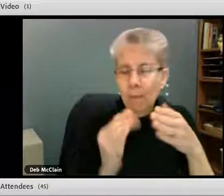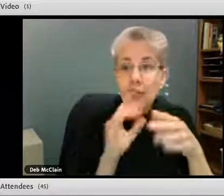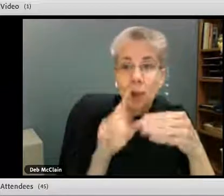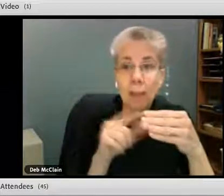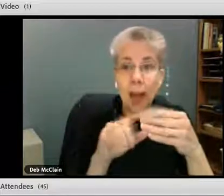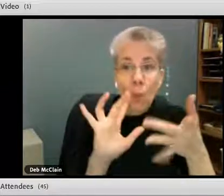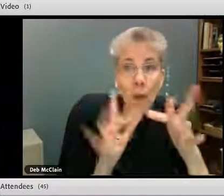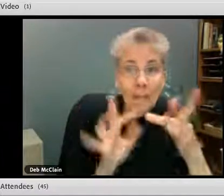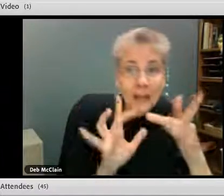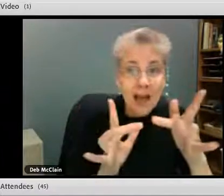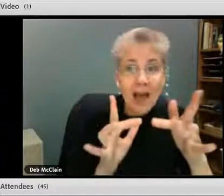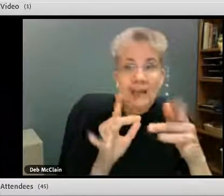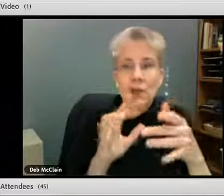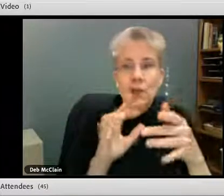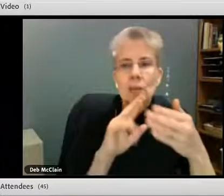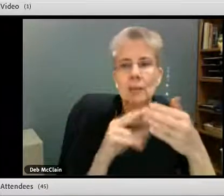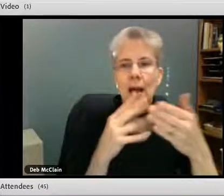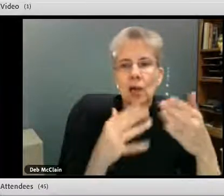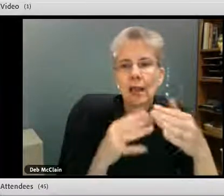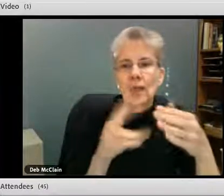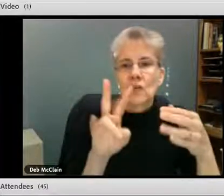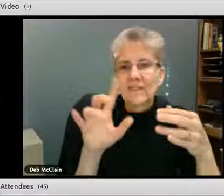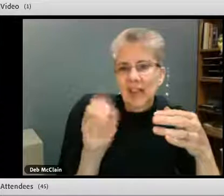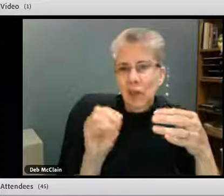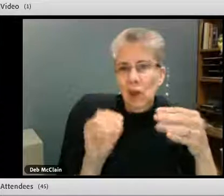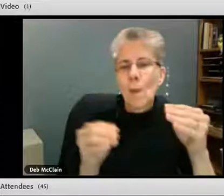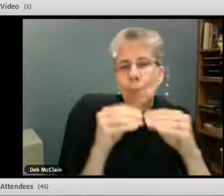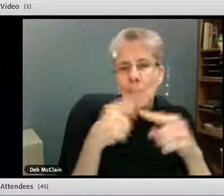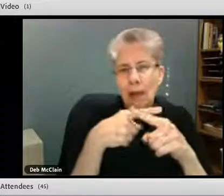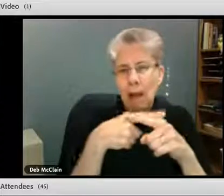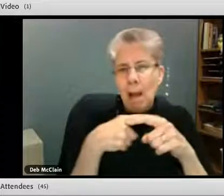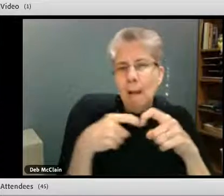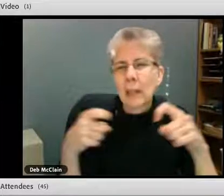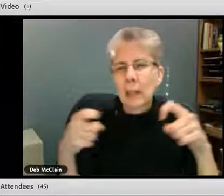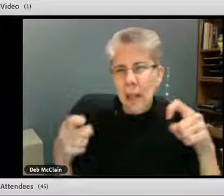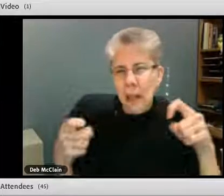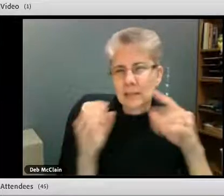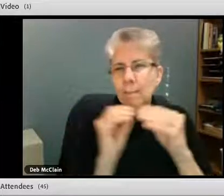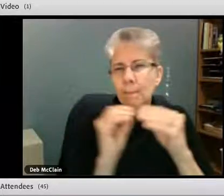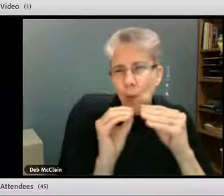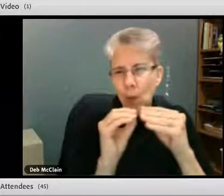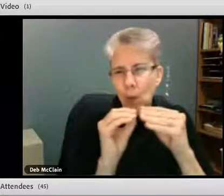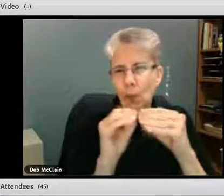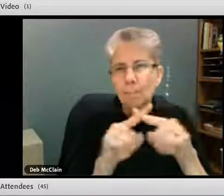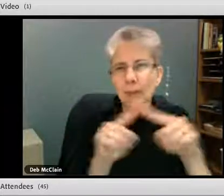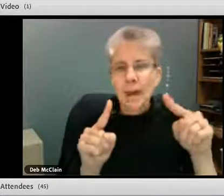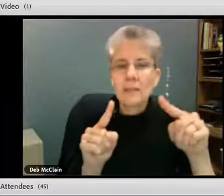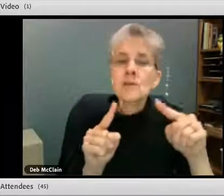video gets a little more complex. It's kind of out of the scope for this class, but for social media, they're really a great way.